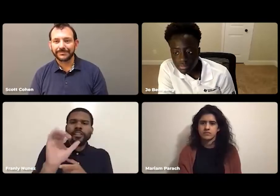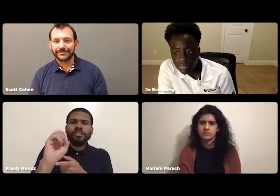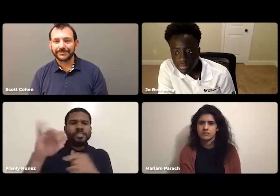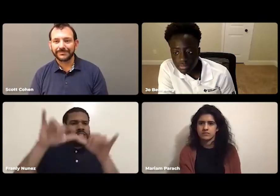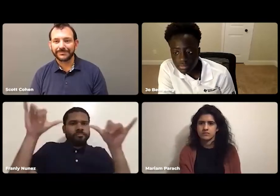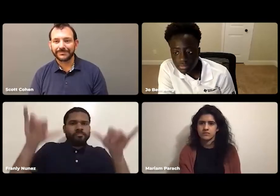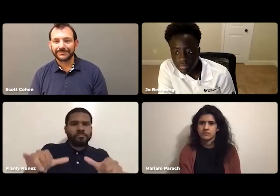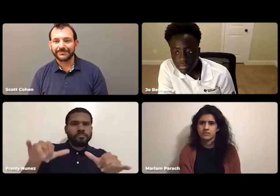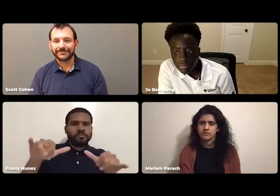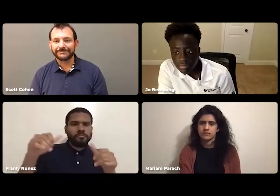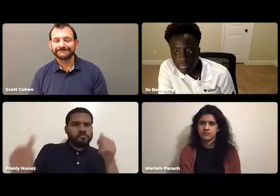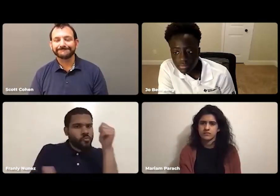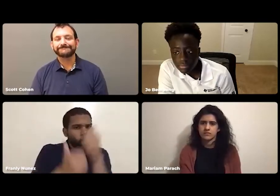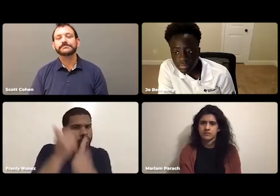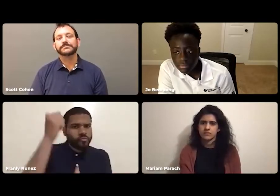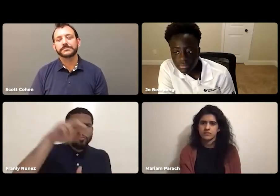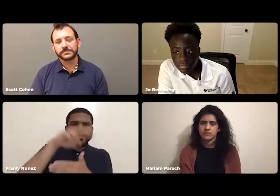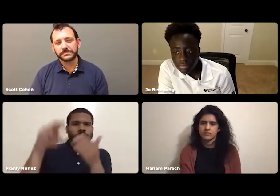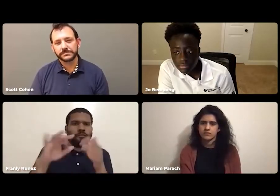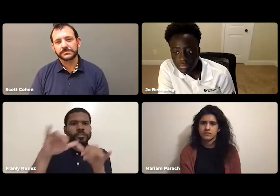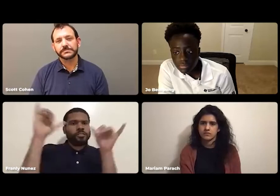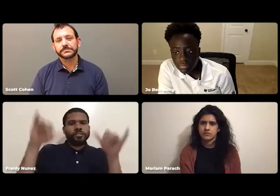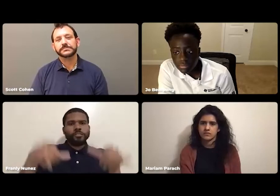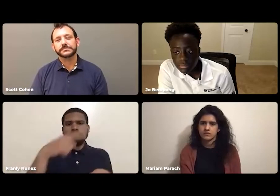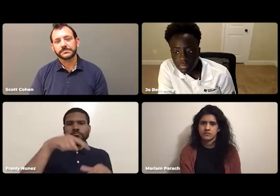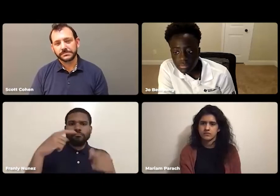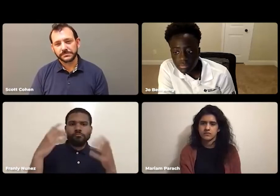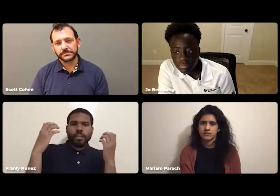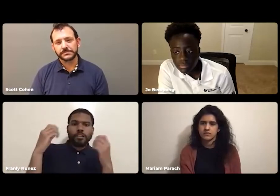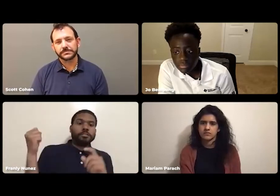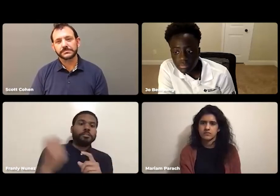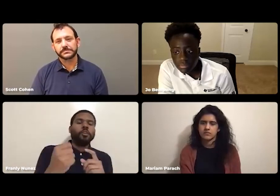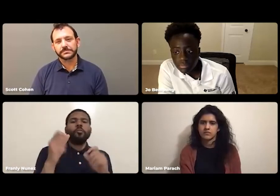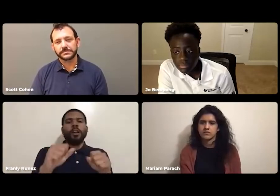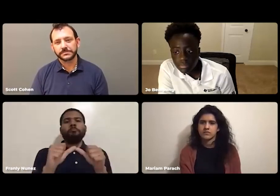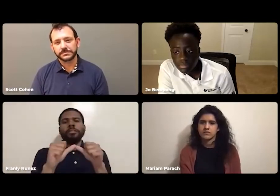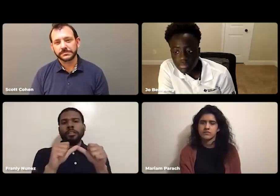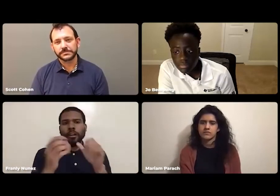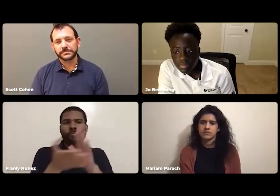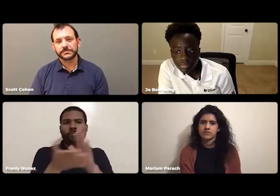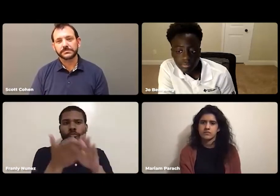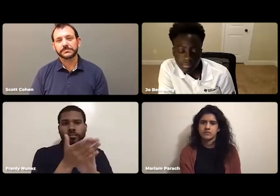The committees seem to be a result of the system.